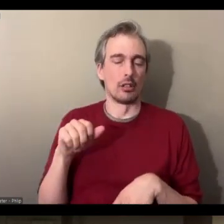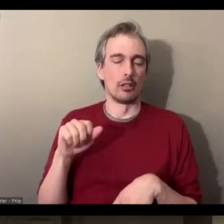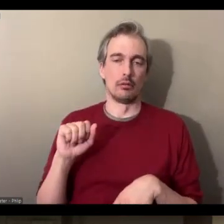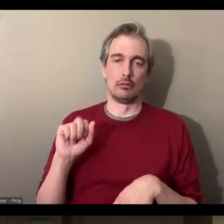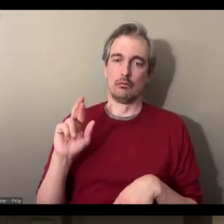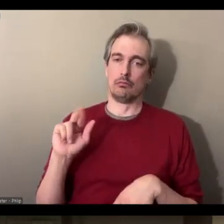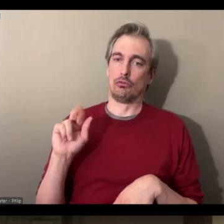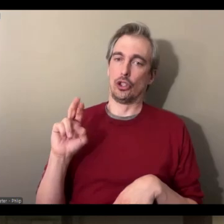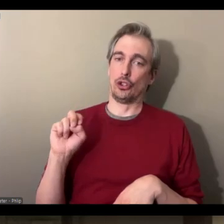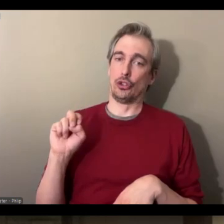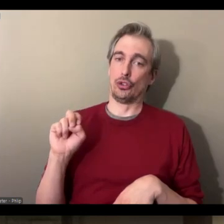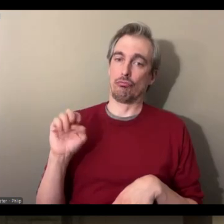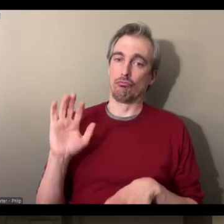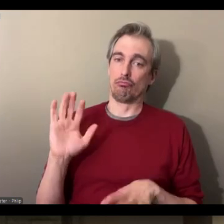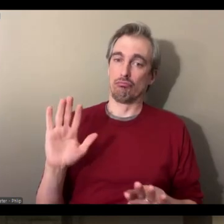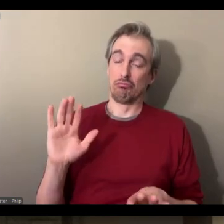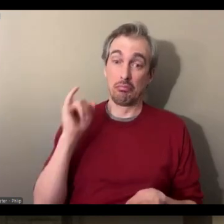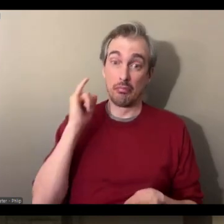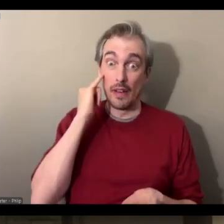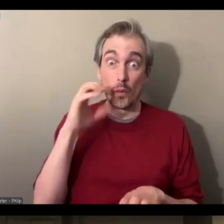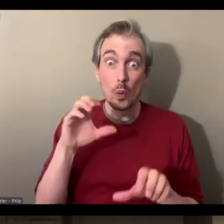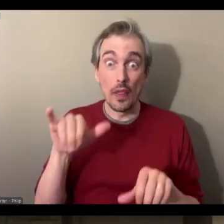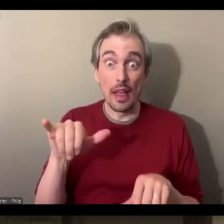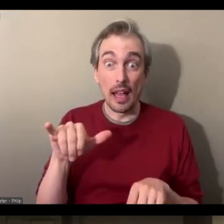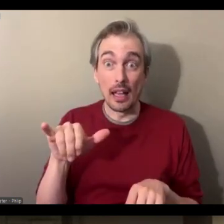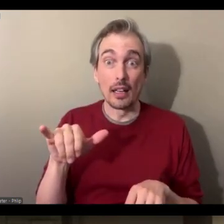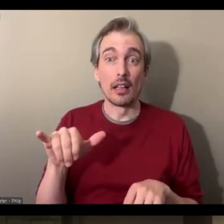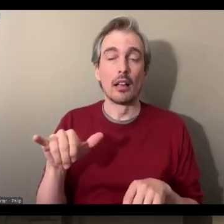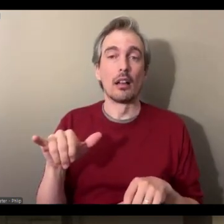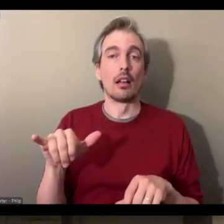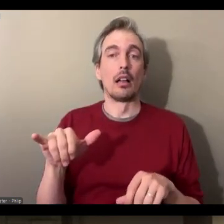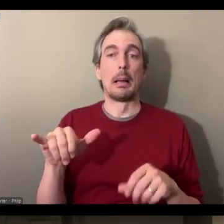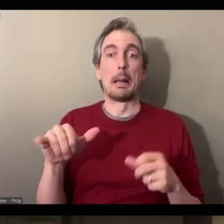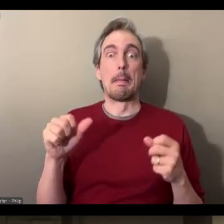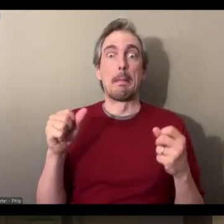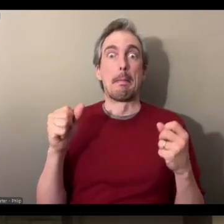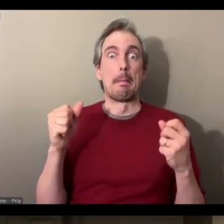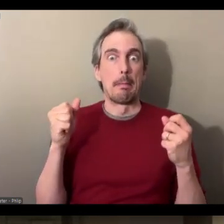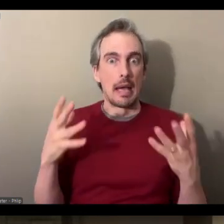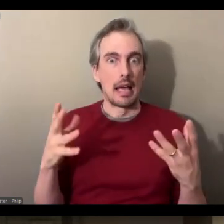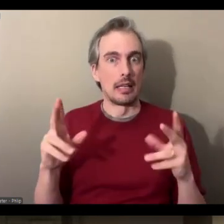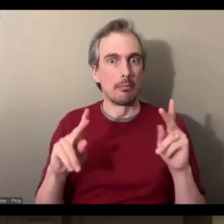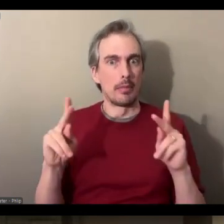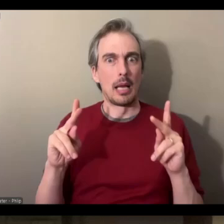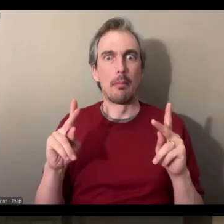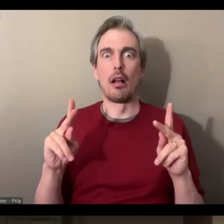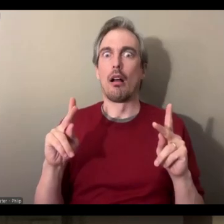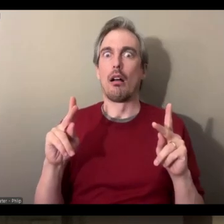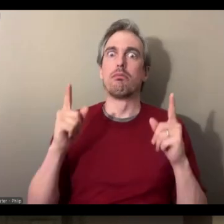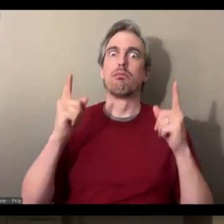number of people suddenly have the ability to make decisions for themselves. They know themselves.